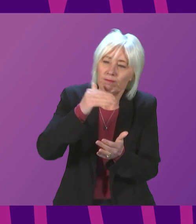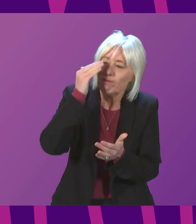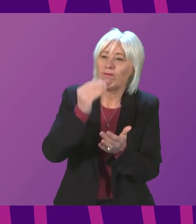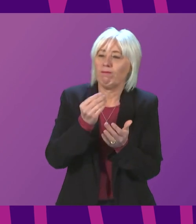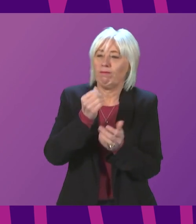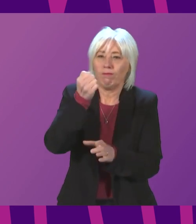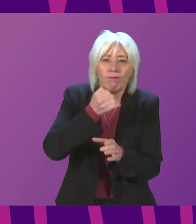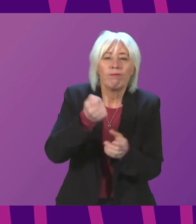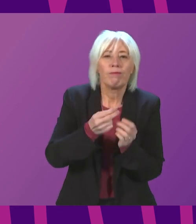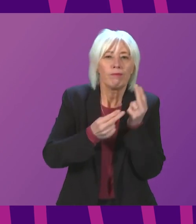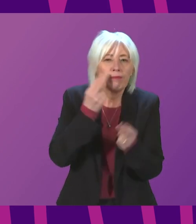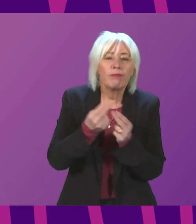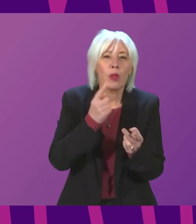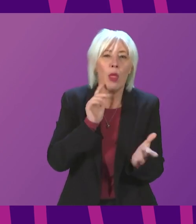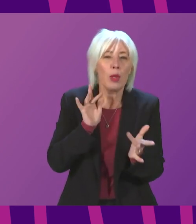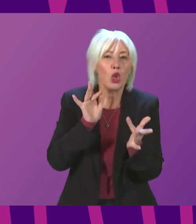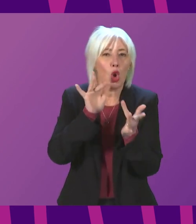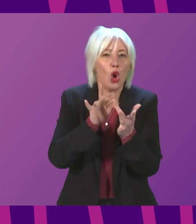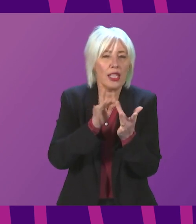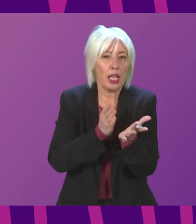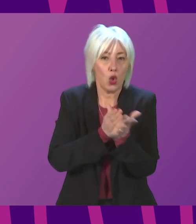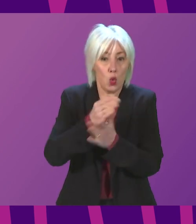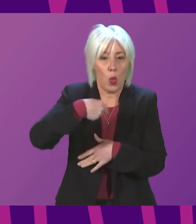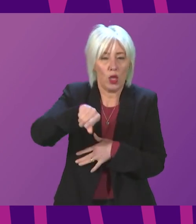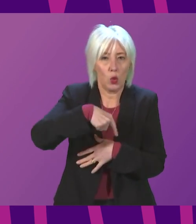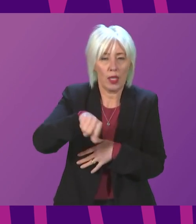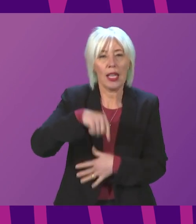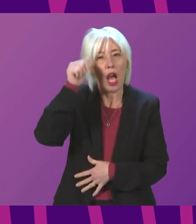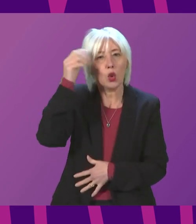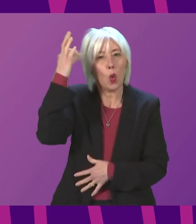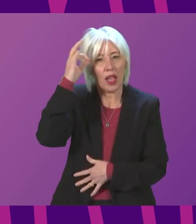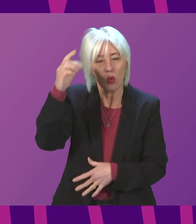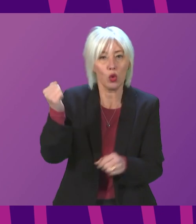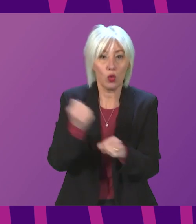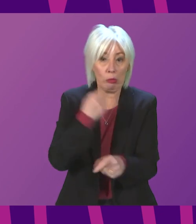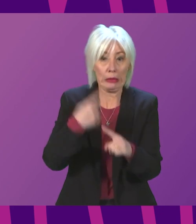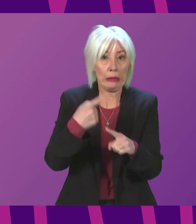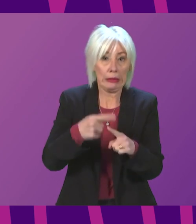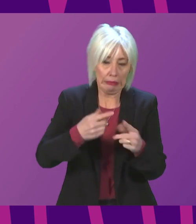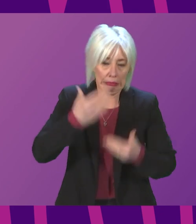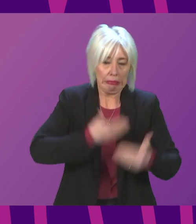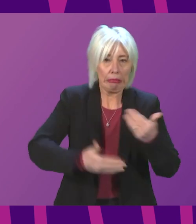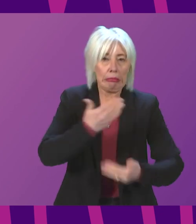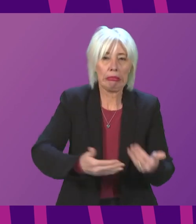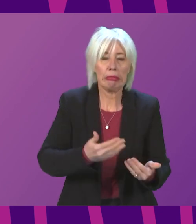being contacted this week, and I know that councils are doing that at speed and that that process will continue.